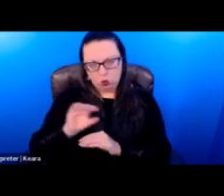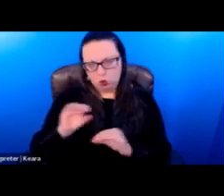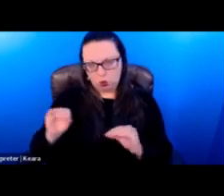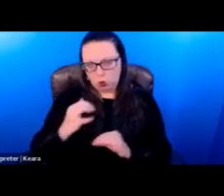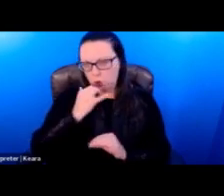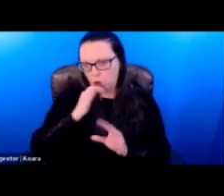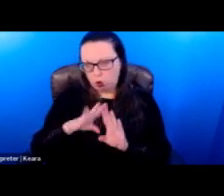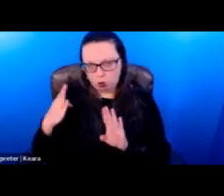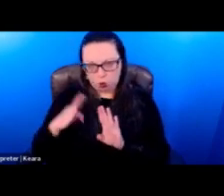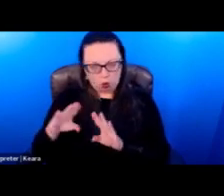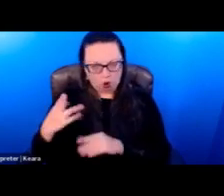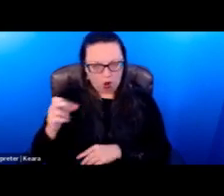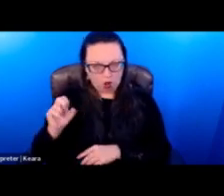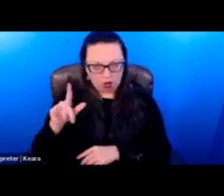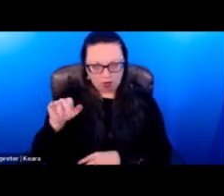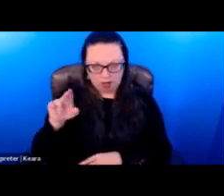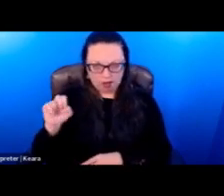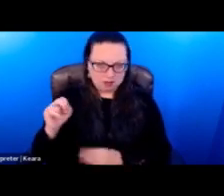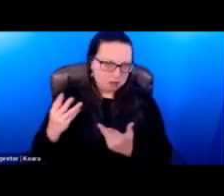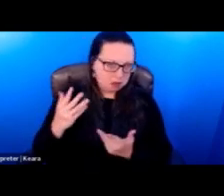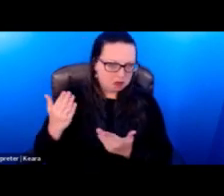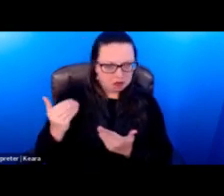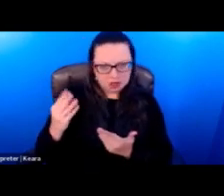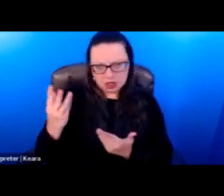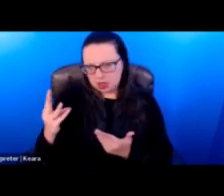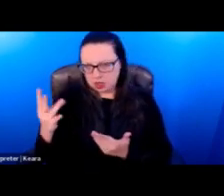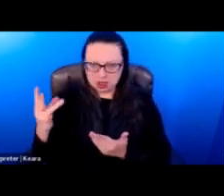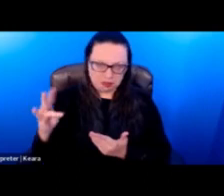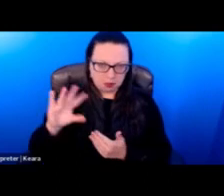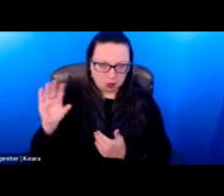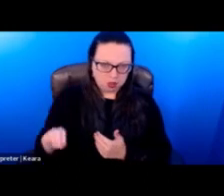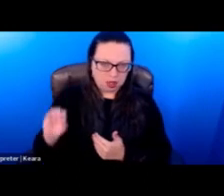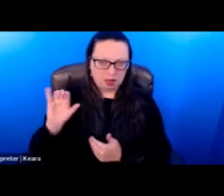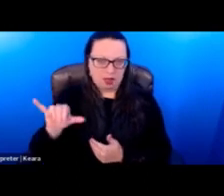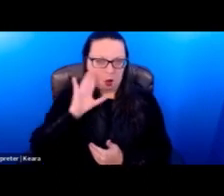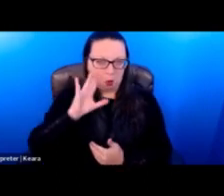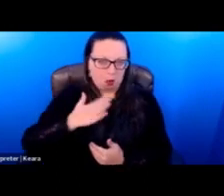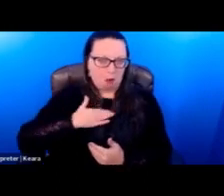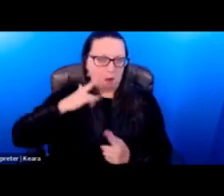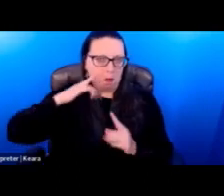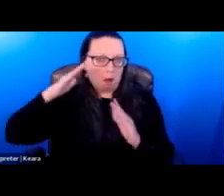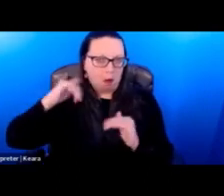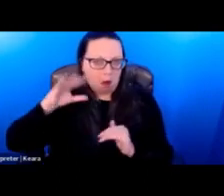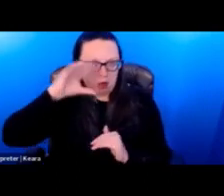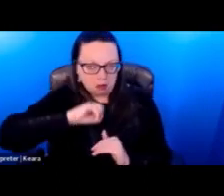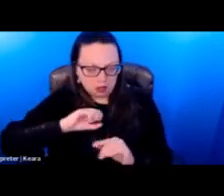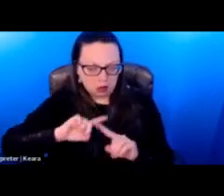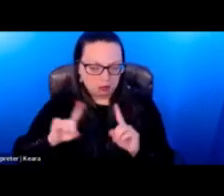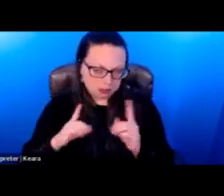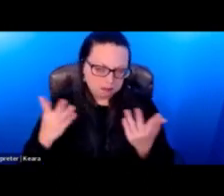say 15 or or 16, or 17% would be more my expectation. So, next